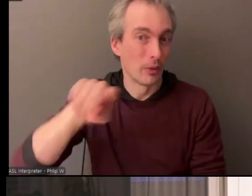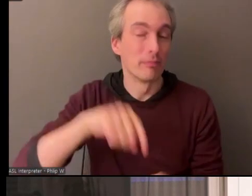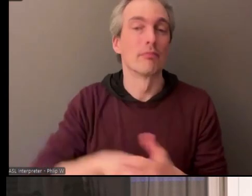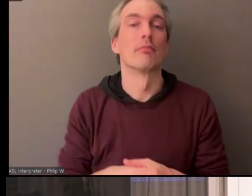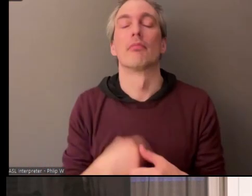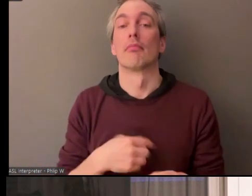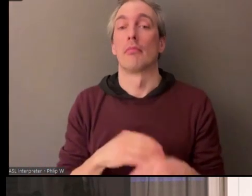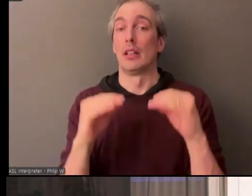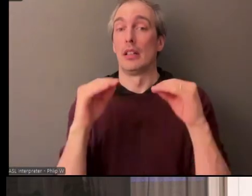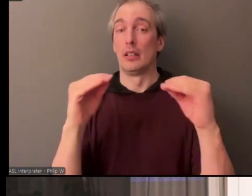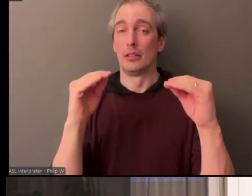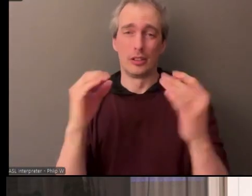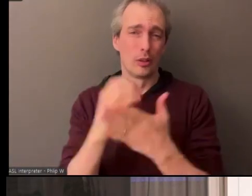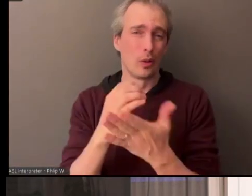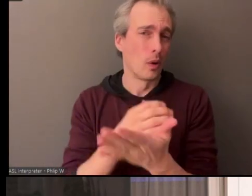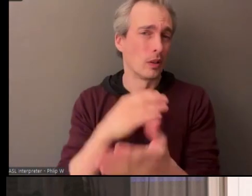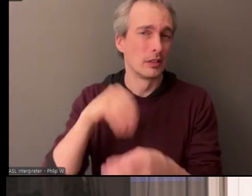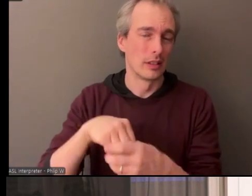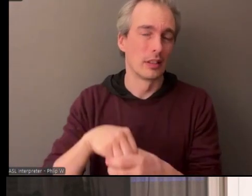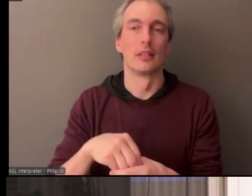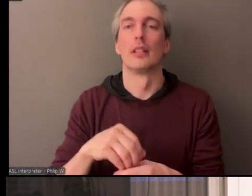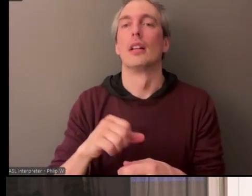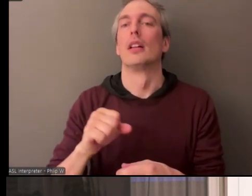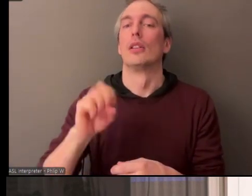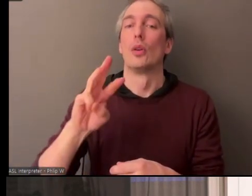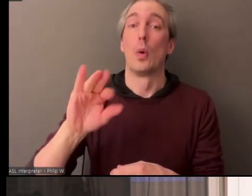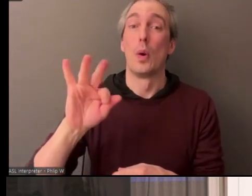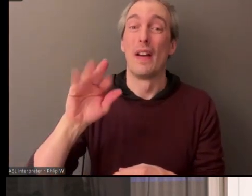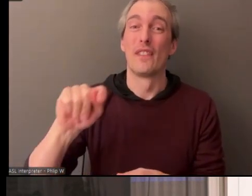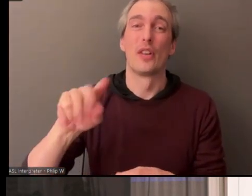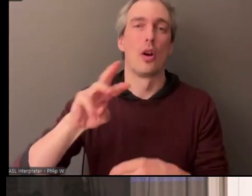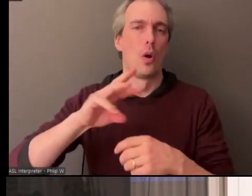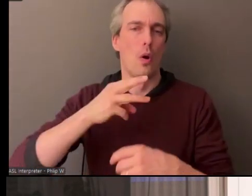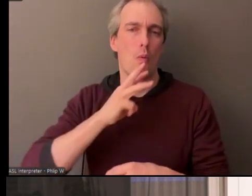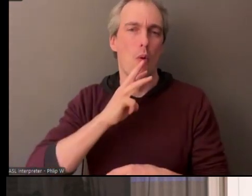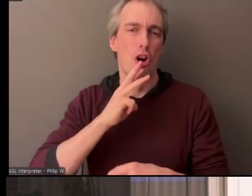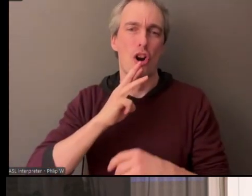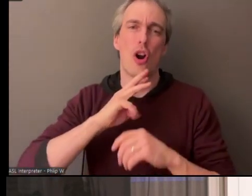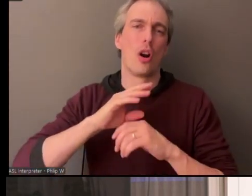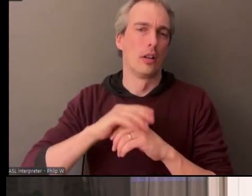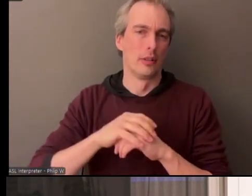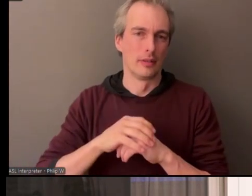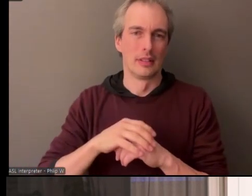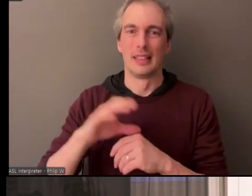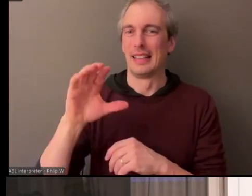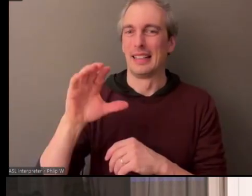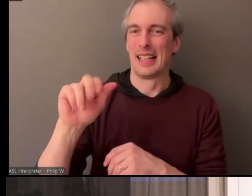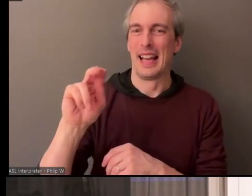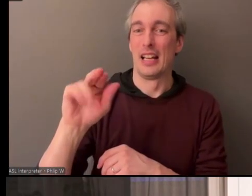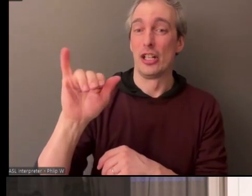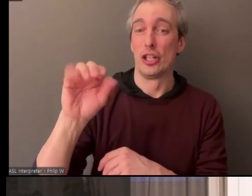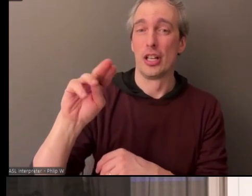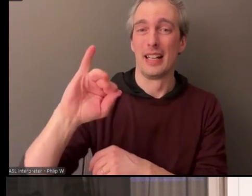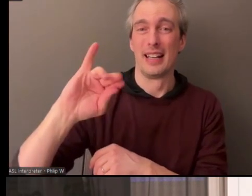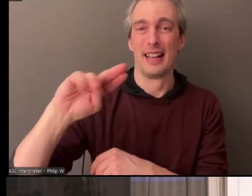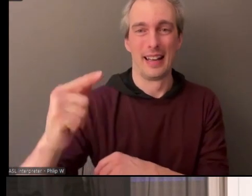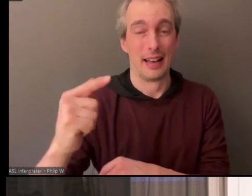This is a great team adventure support. Specifically, this is me in Davis Creek, an 80 foot waterfall followed